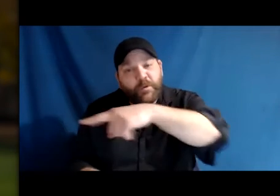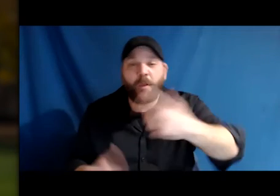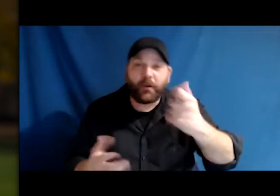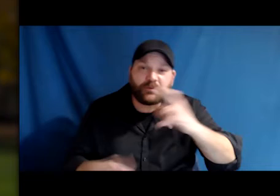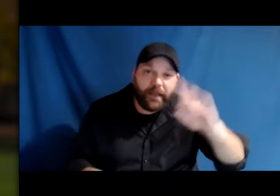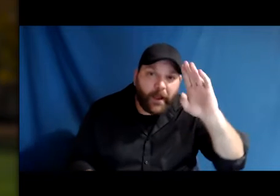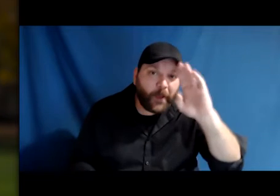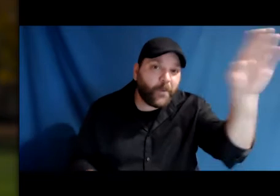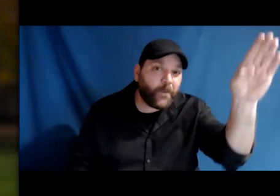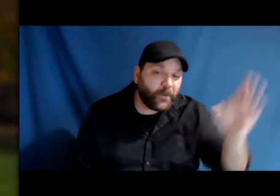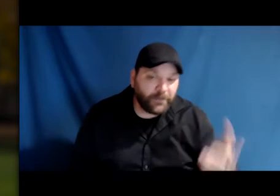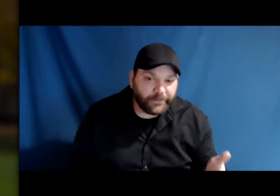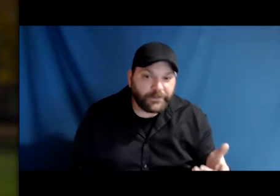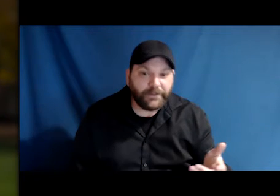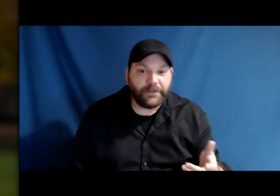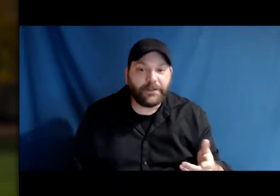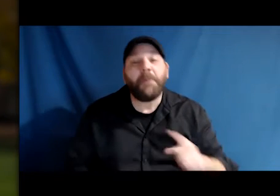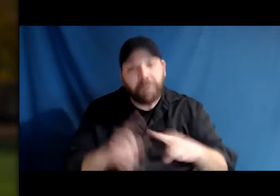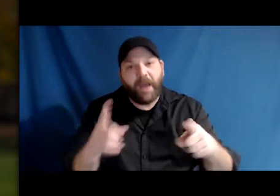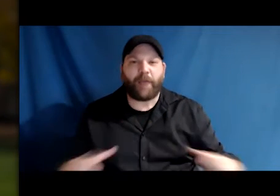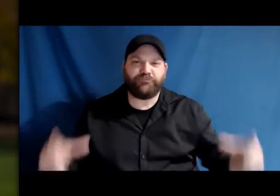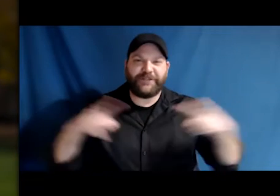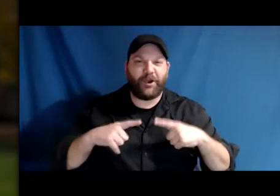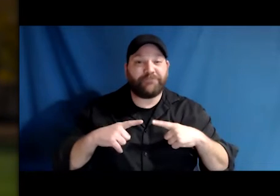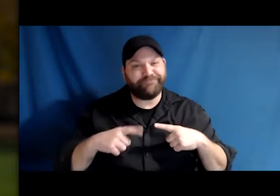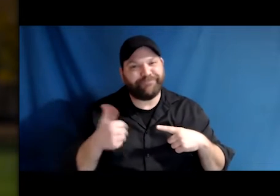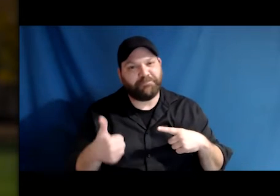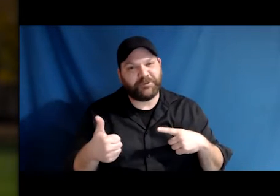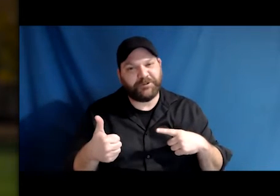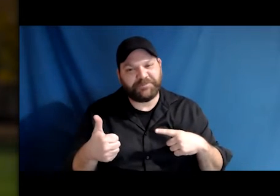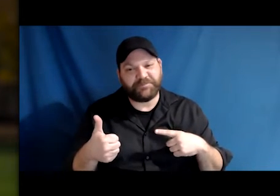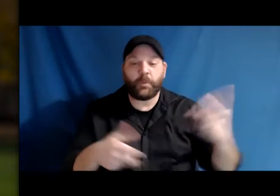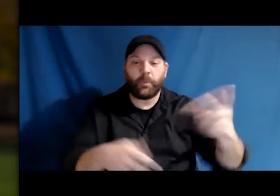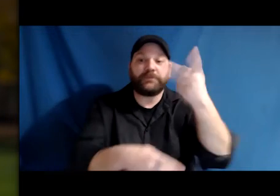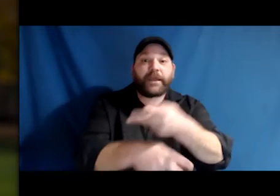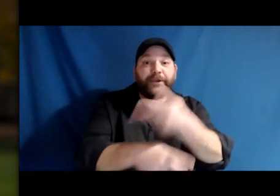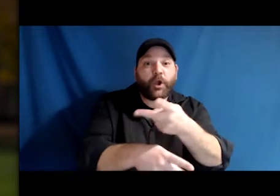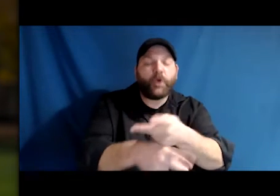But I'm retired, and it's good. So take care and again, congratulations to all you winners.